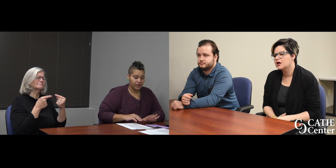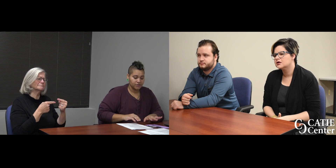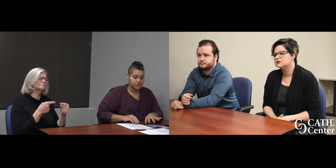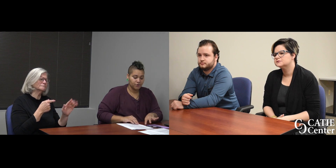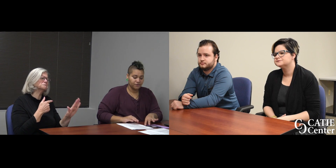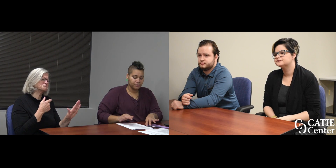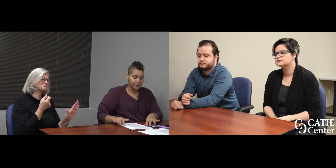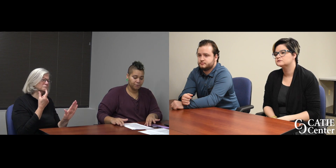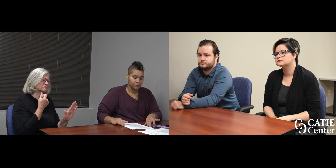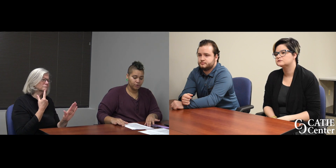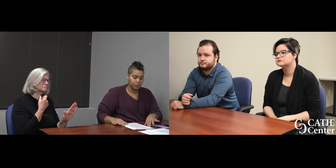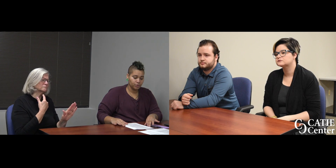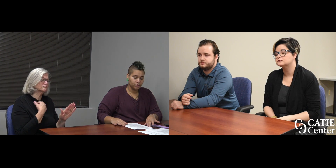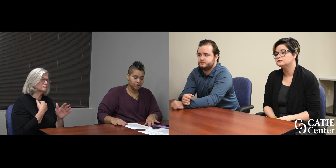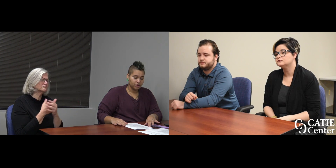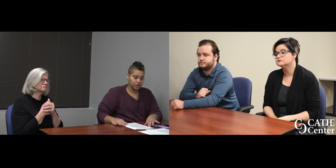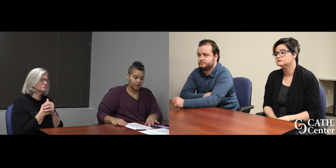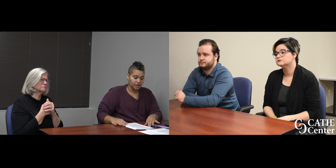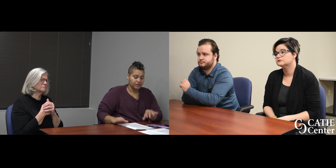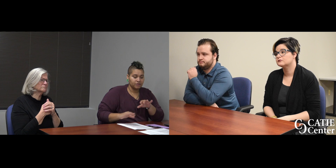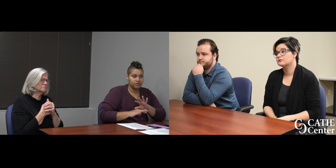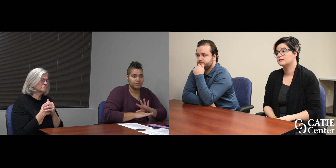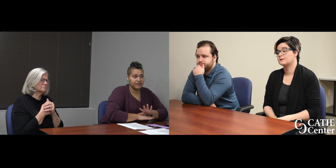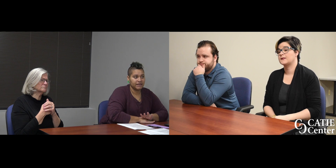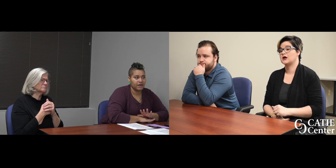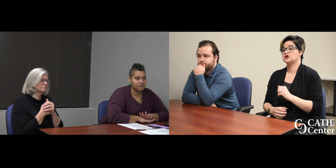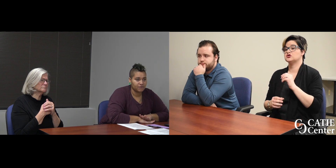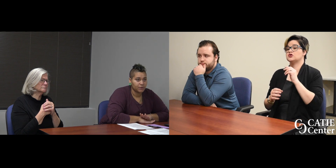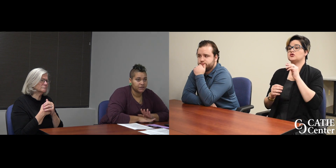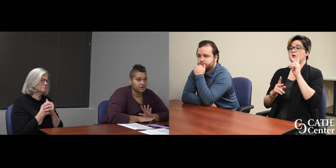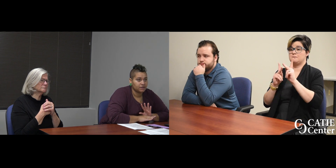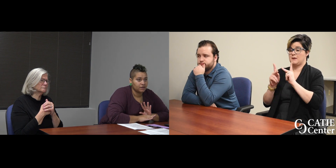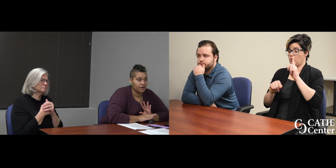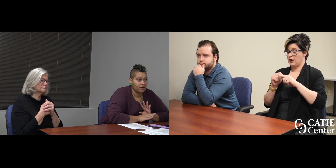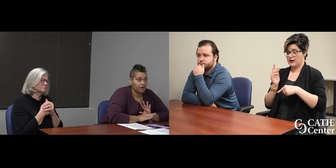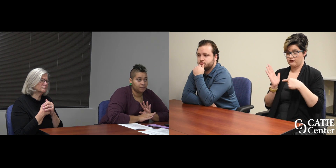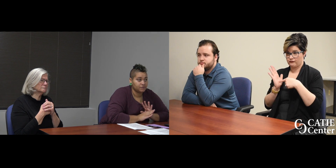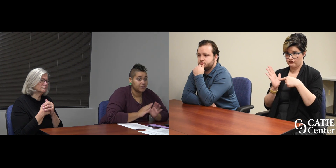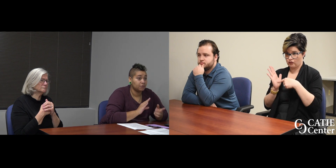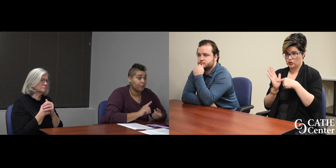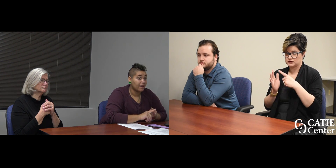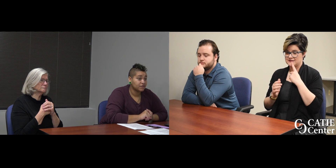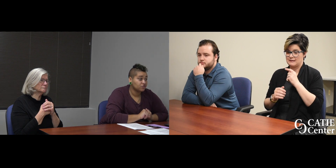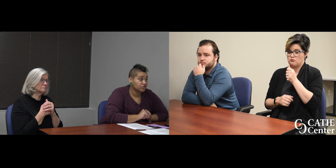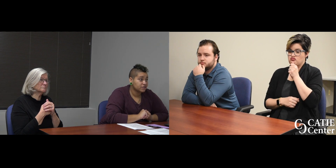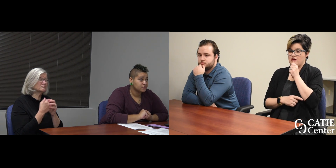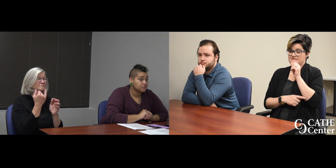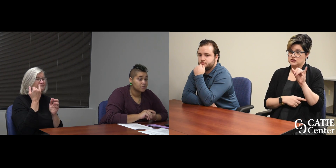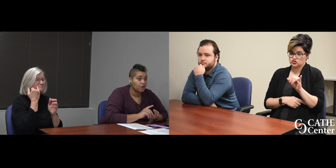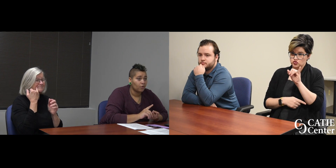Okay, so for people who cannot afford to get private insurance